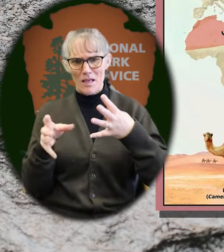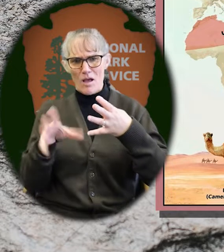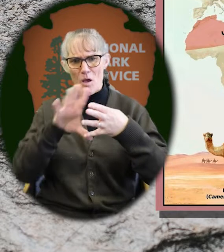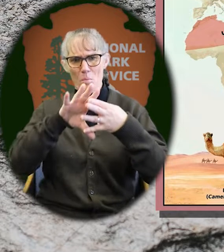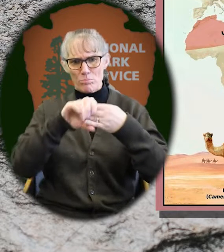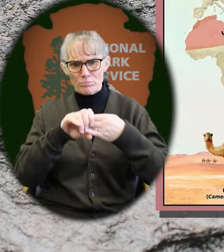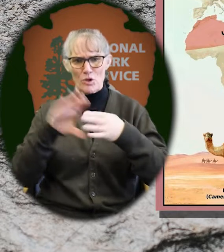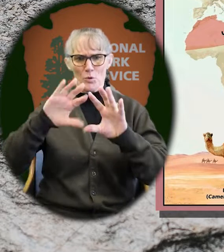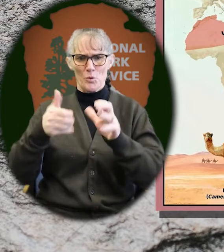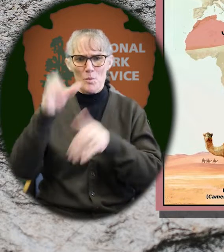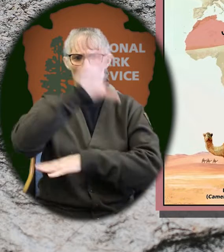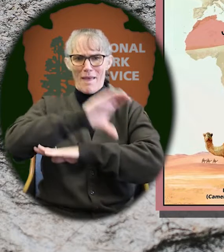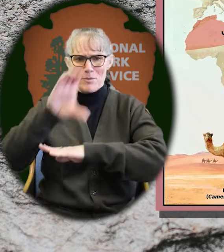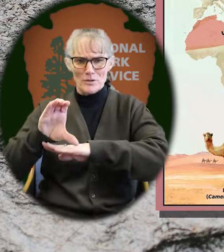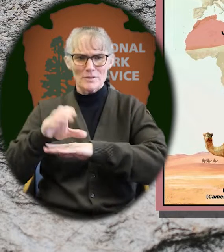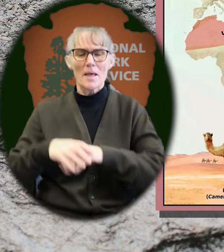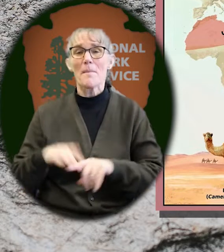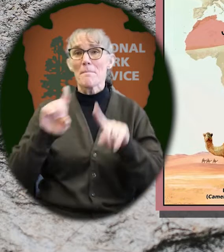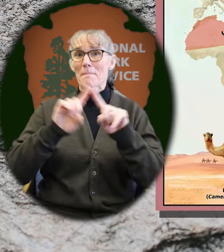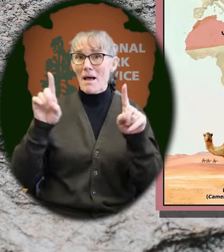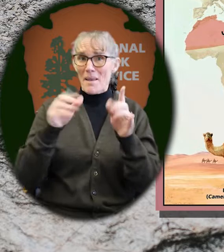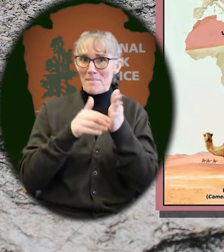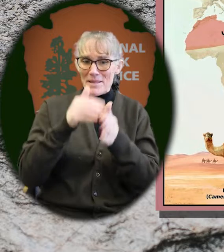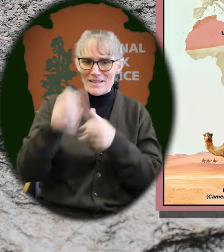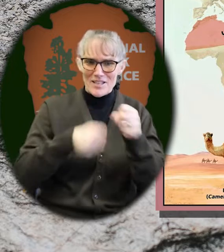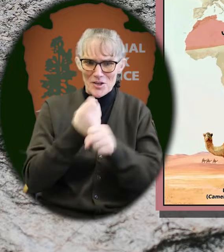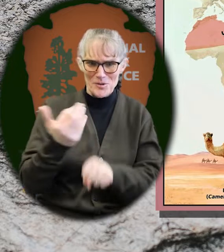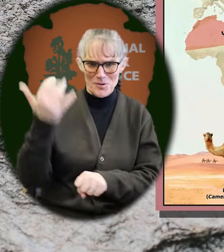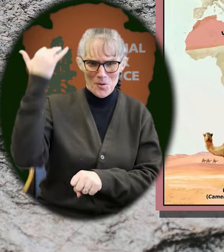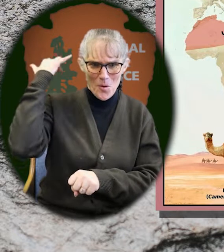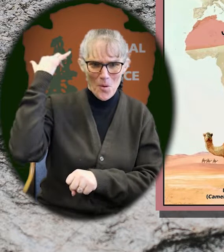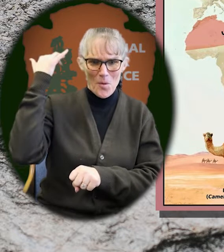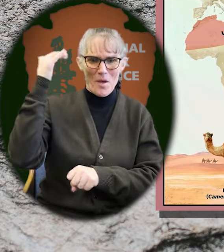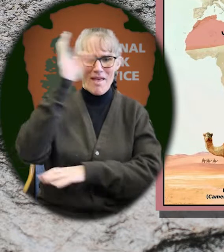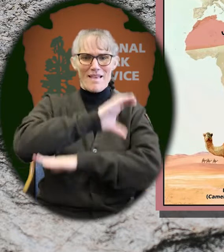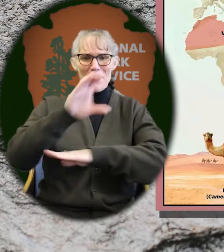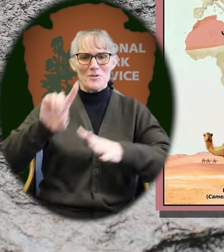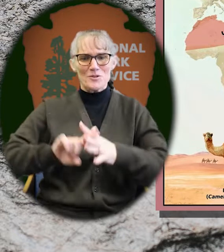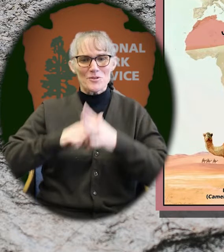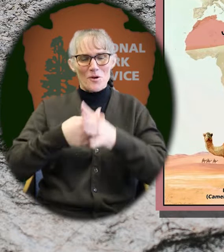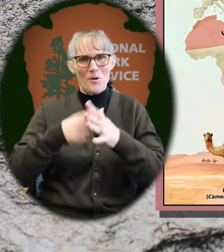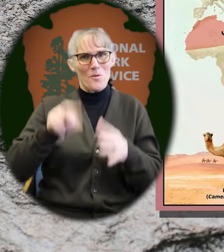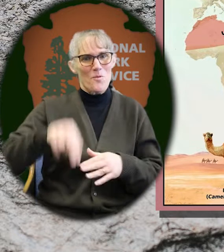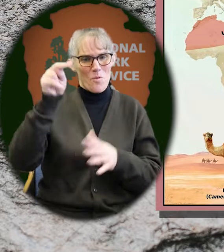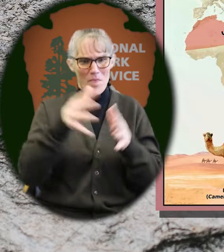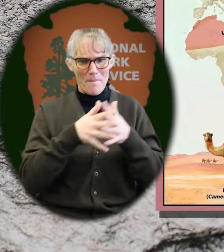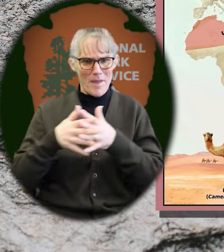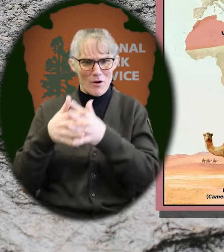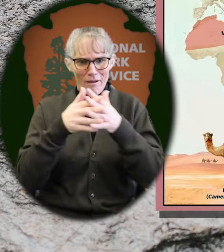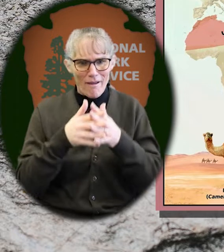Um. But millions of years ago, uh camels actually evolved in North America, and then they diversified there,